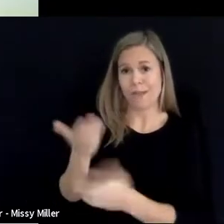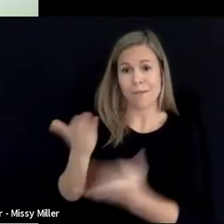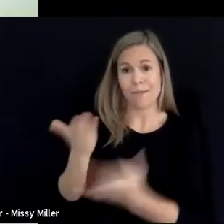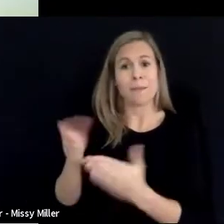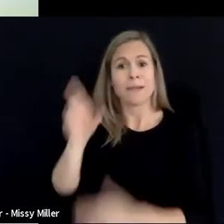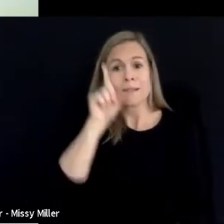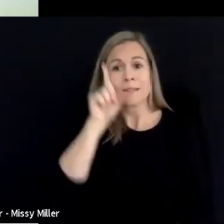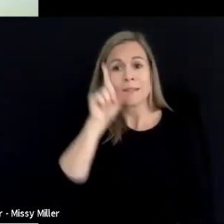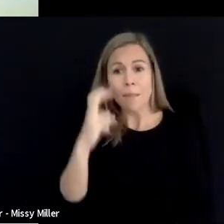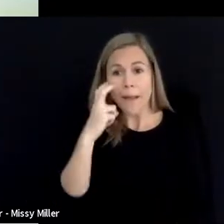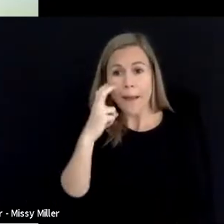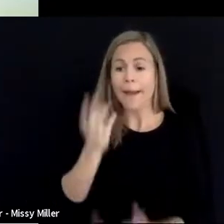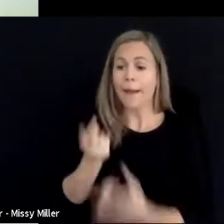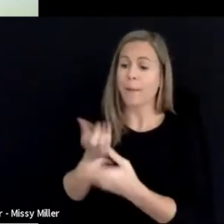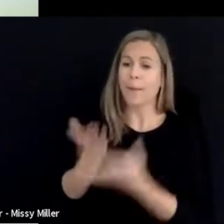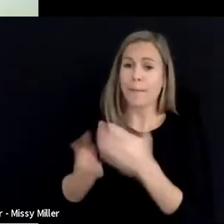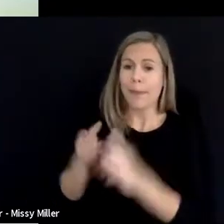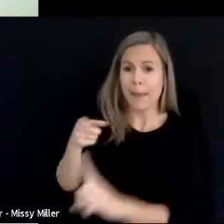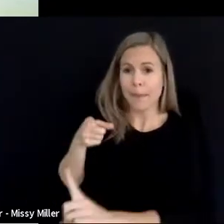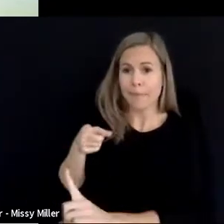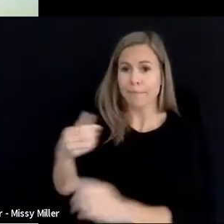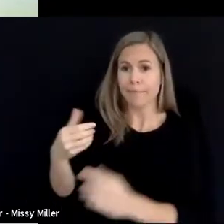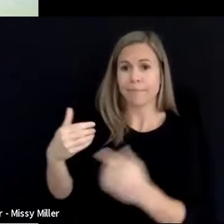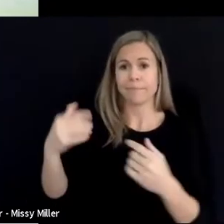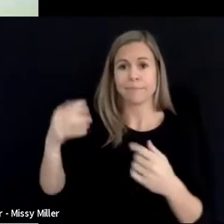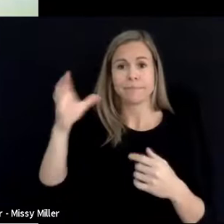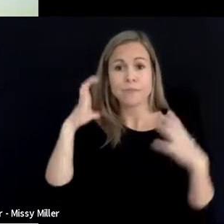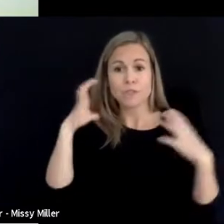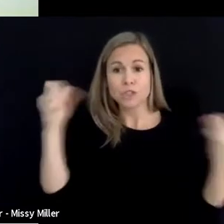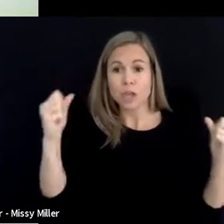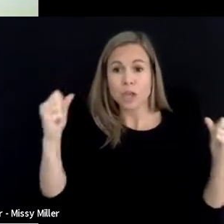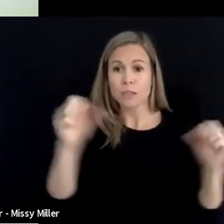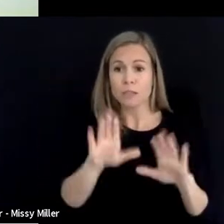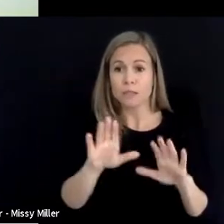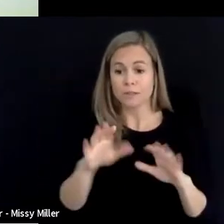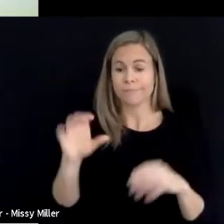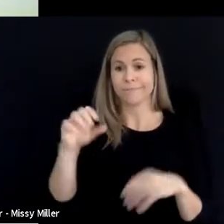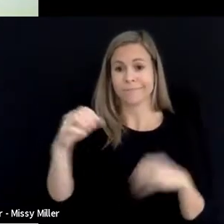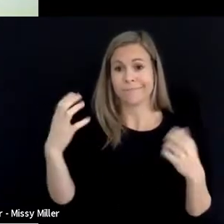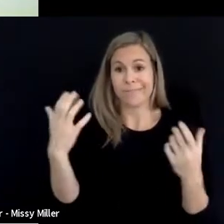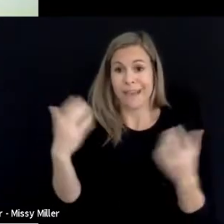or might have charge syndrome, but to all of our children. I've been the parent of seven children,